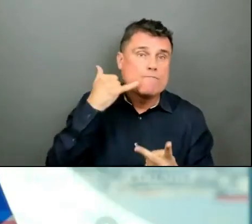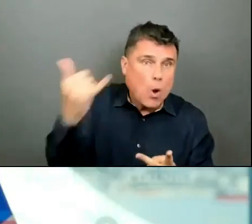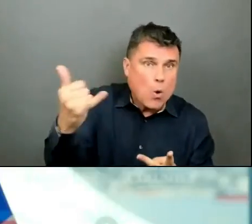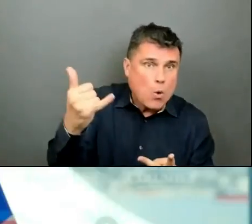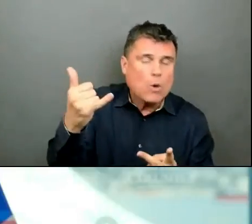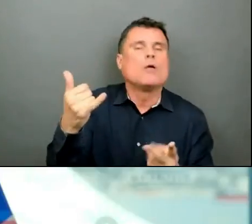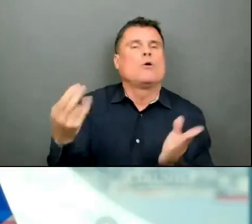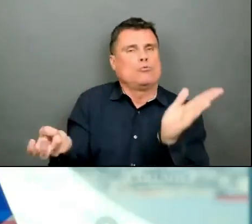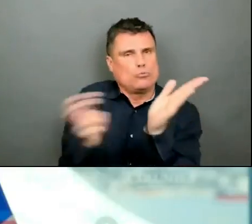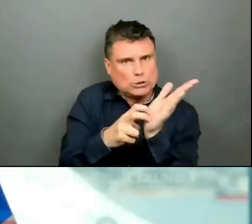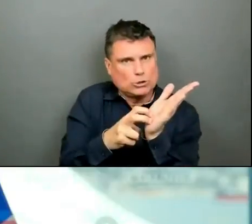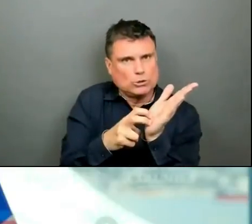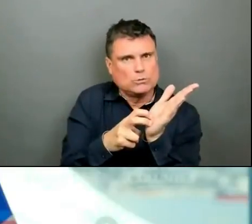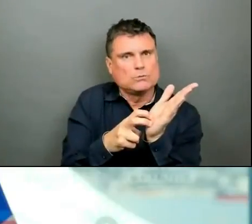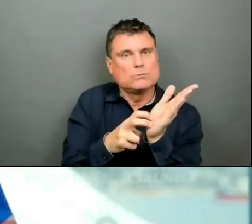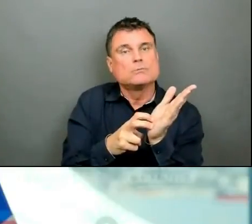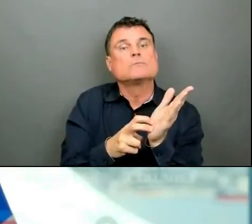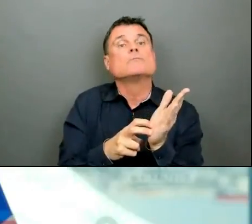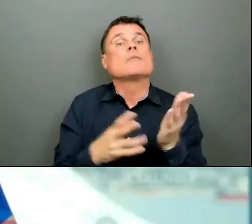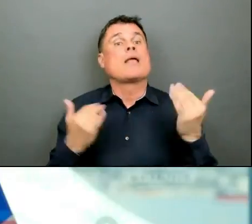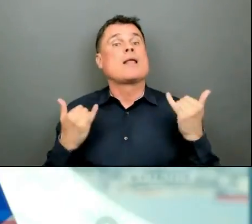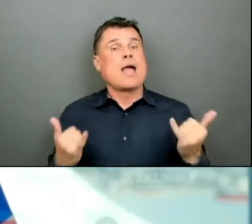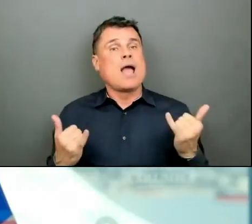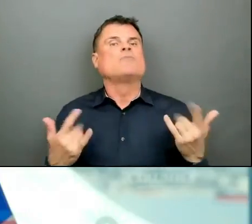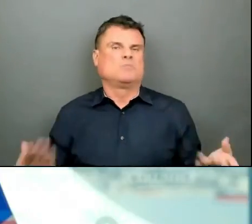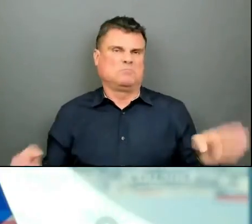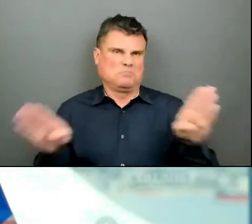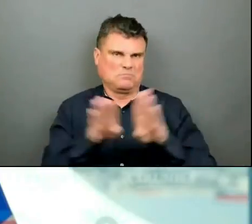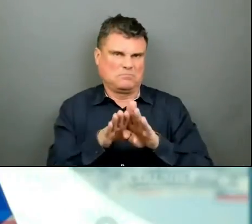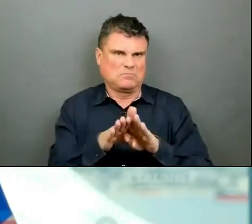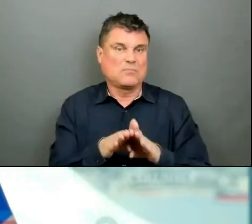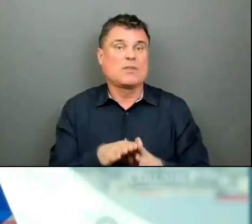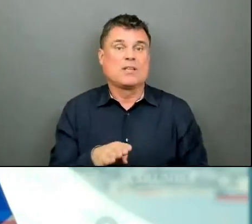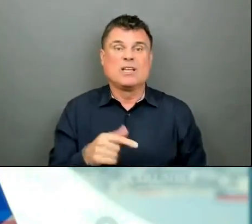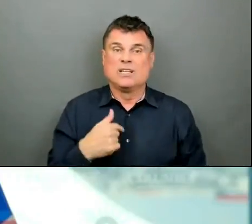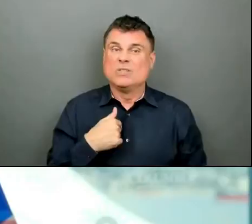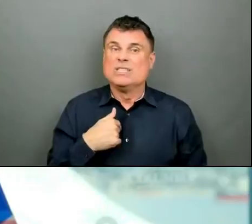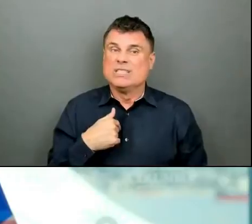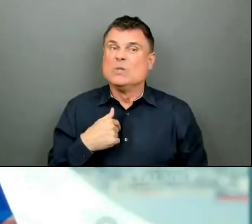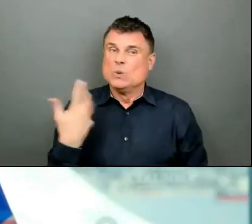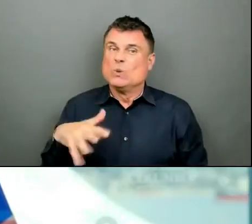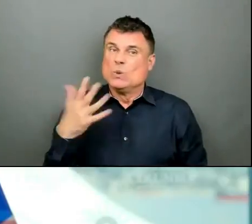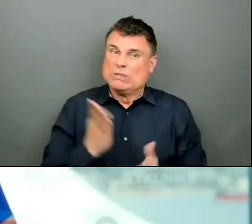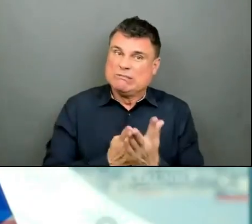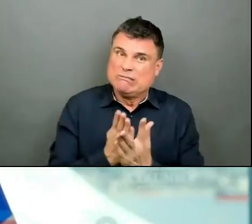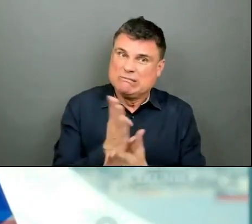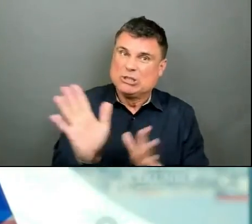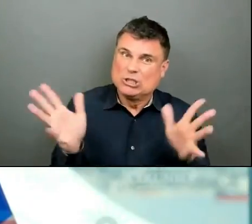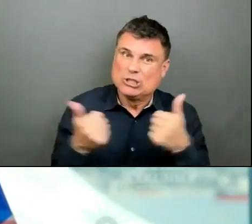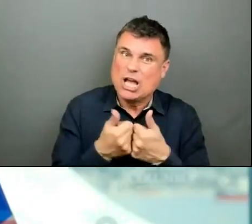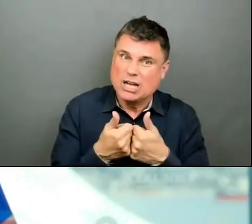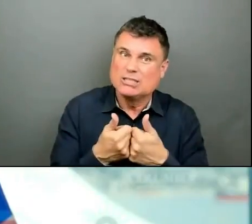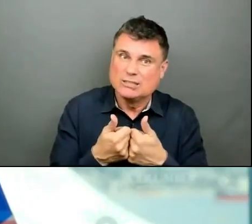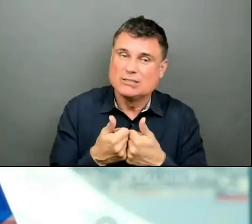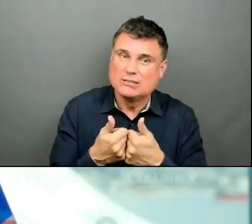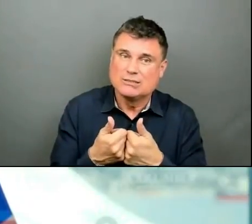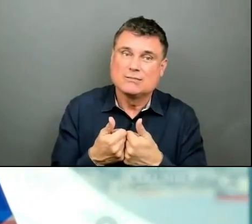challenging times before, as you know as of April 7th as I just said 897 thousand 437 people have been